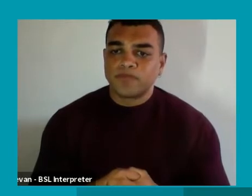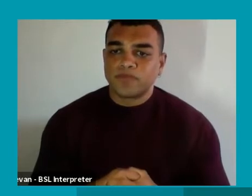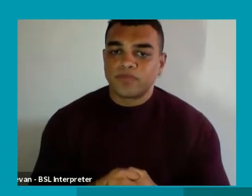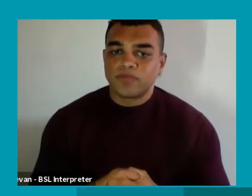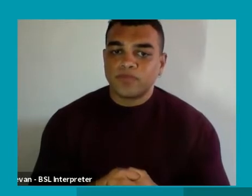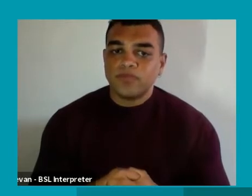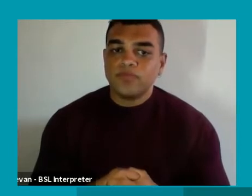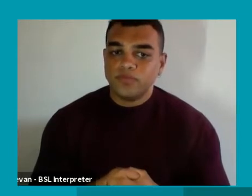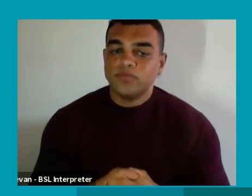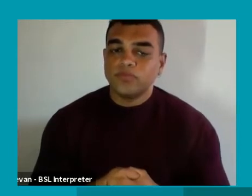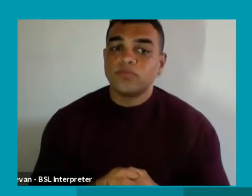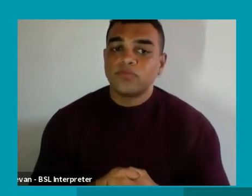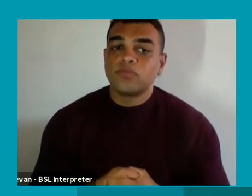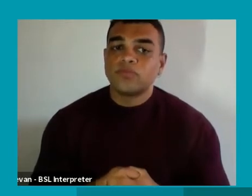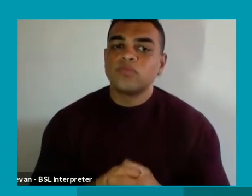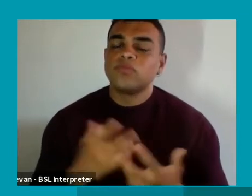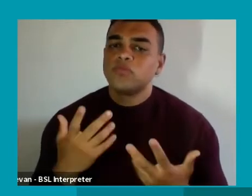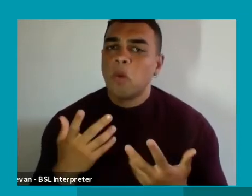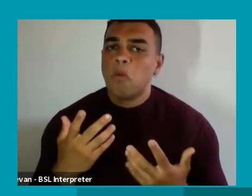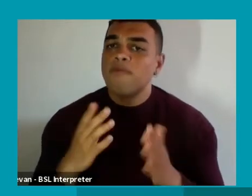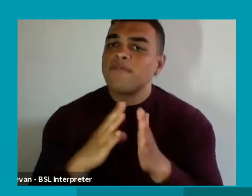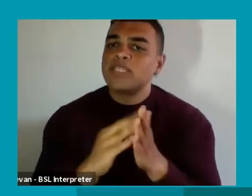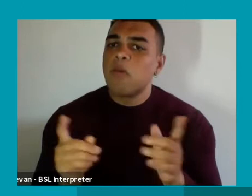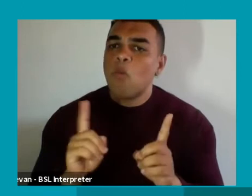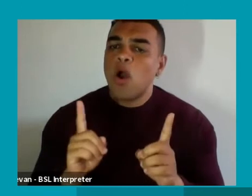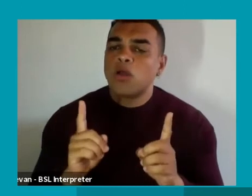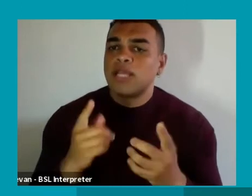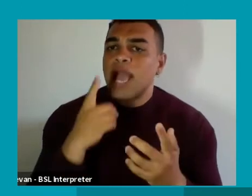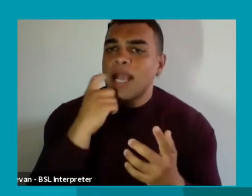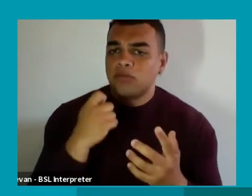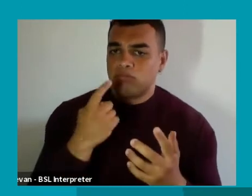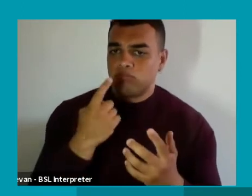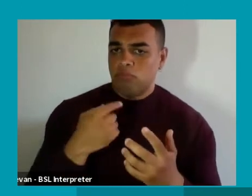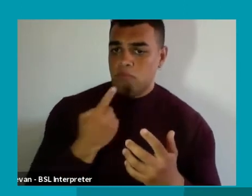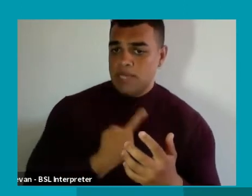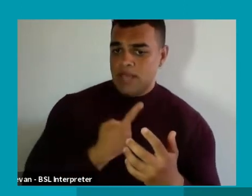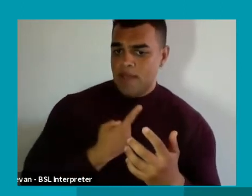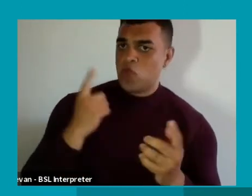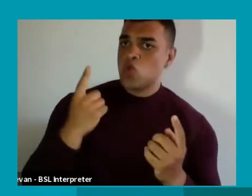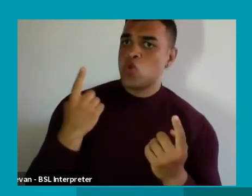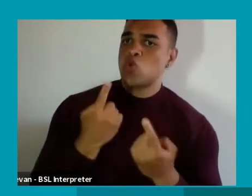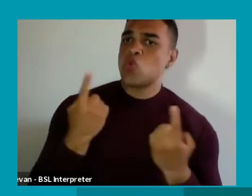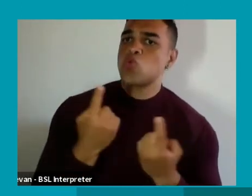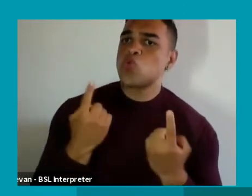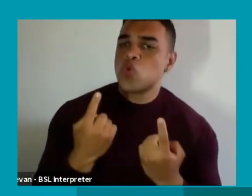of describe who you are. You can also use a professional title followed by the number